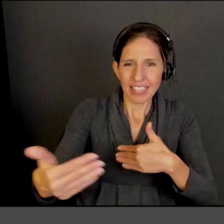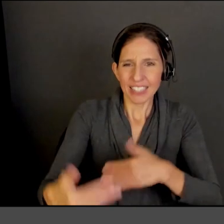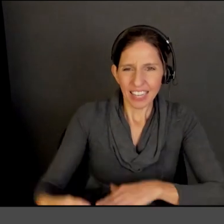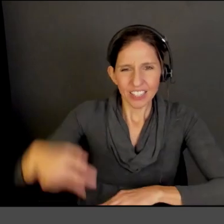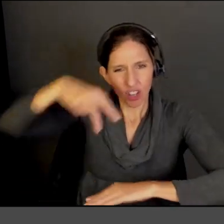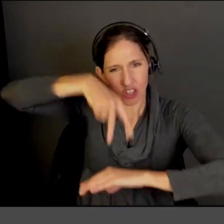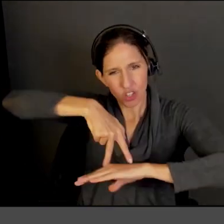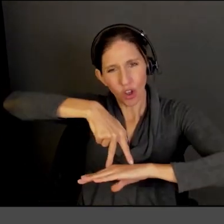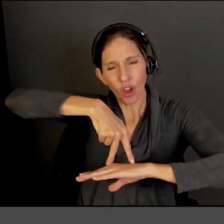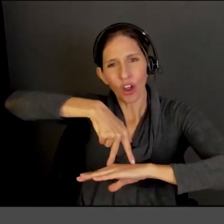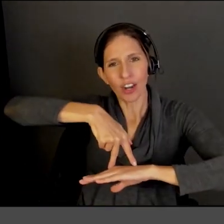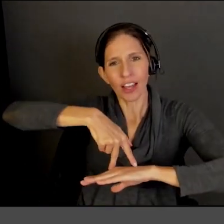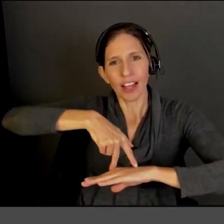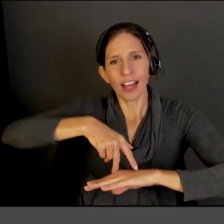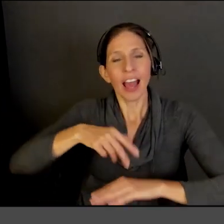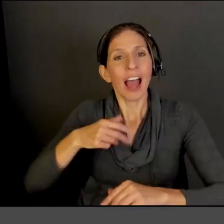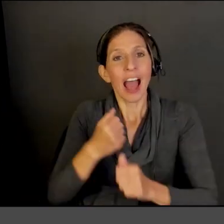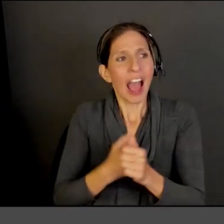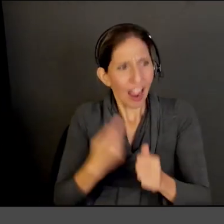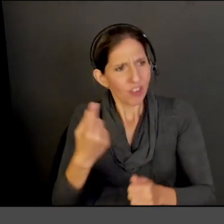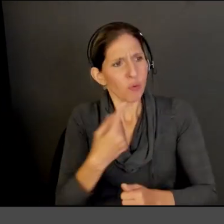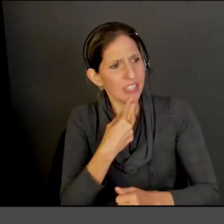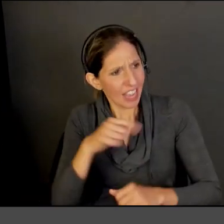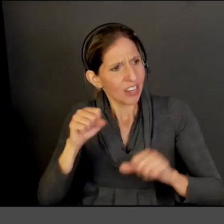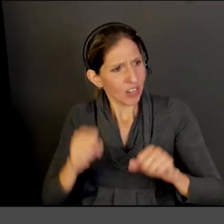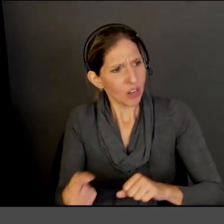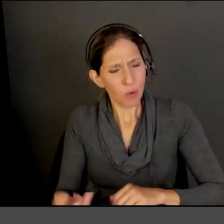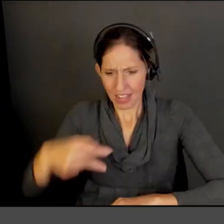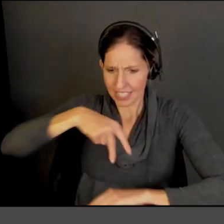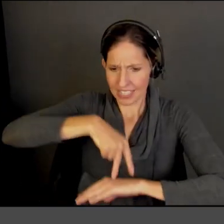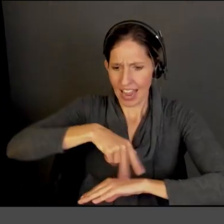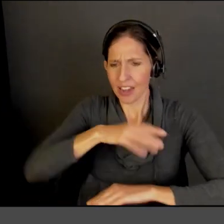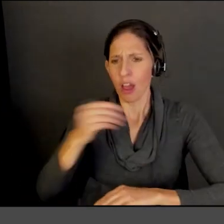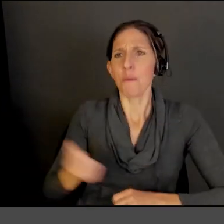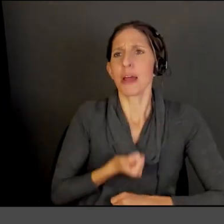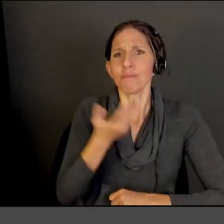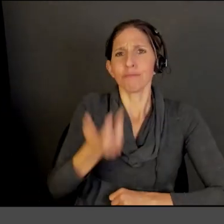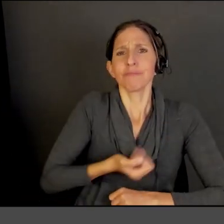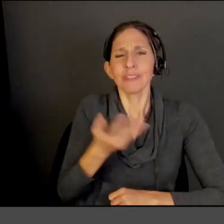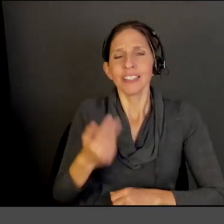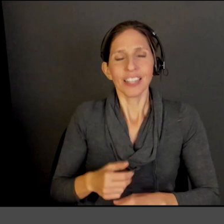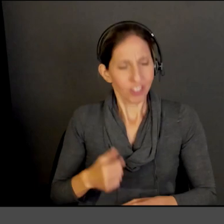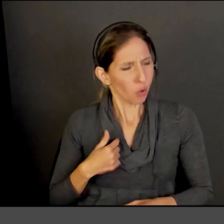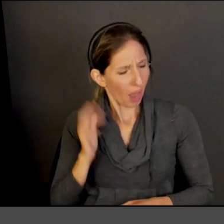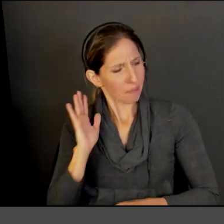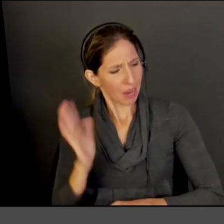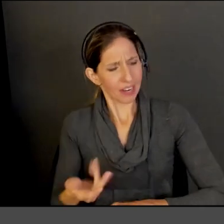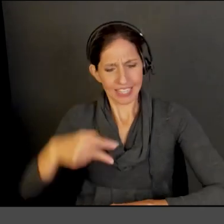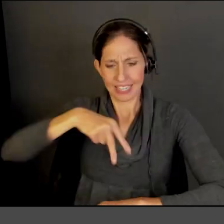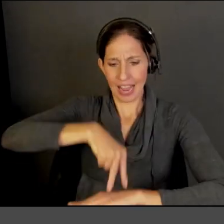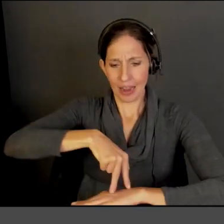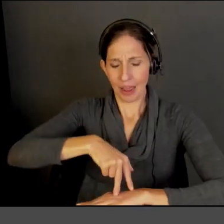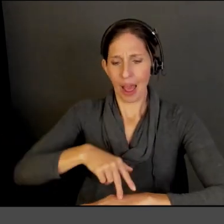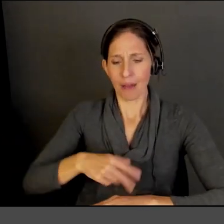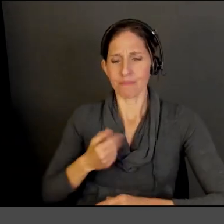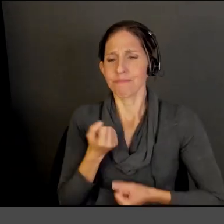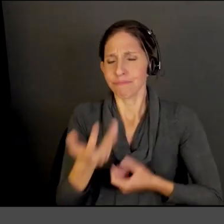SO I'M GOING TO STAND UP ON A CRATE, DO SOME POETRY AND SEE HOW IT FEELS. SO ALL THAT IS AVAILABLE WAS AVAILABLE, HAS BEEN AVAILABLE.